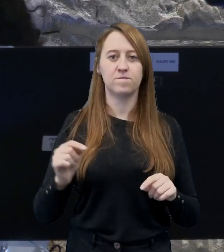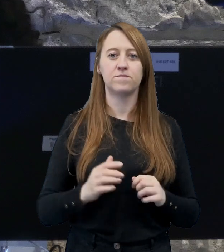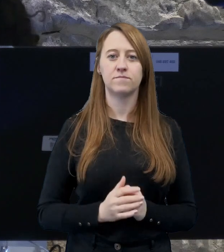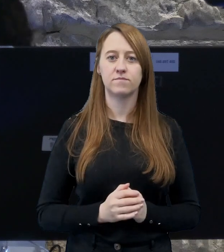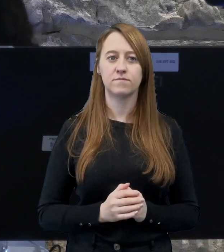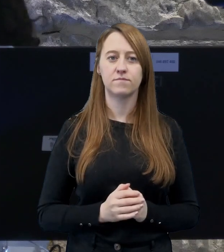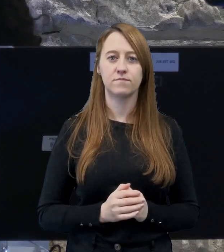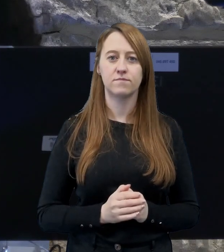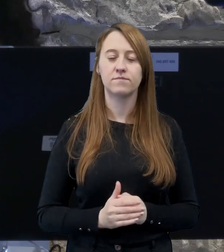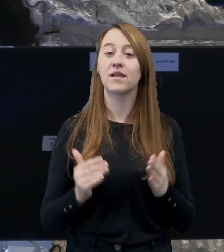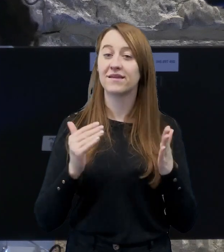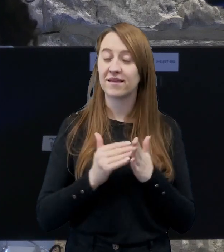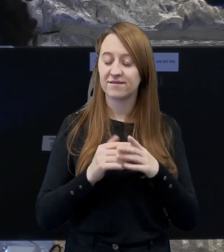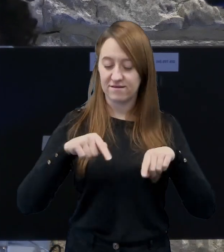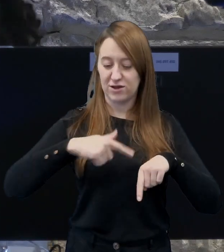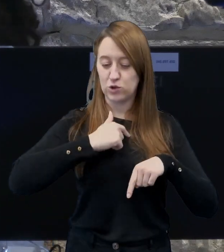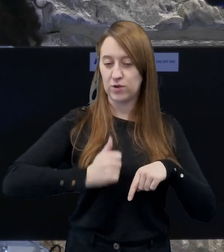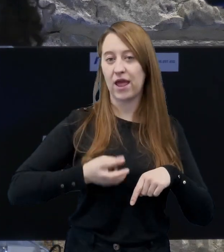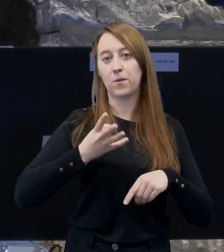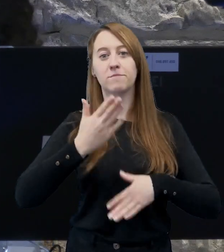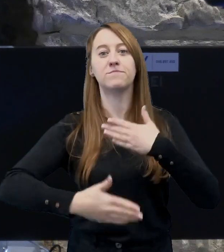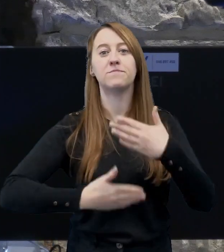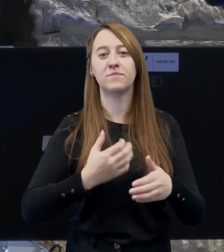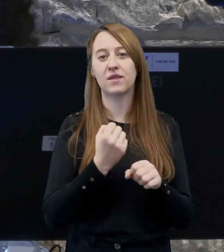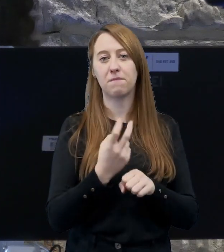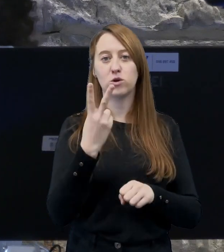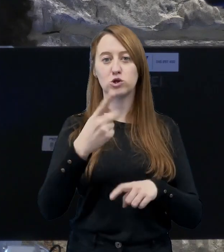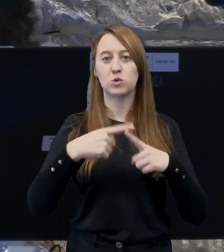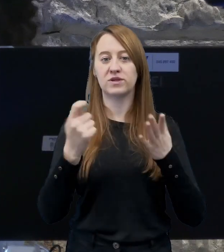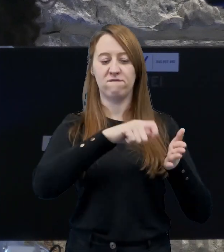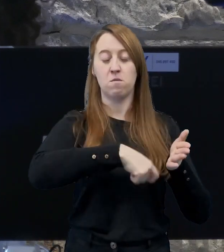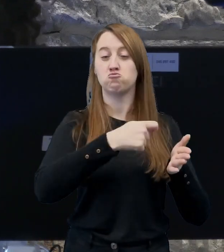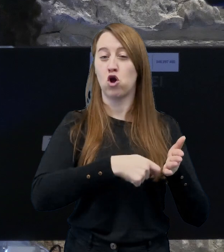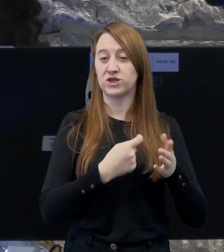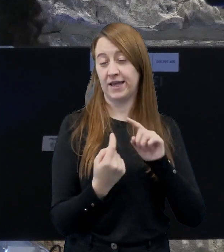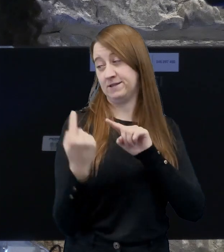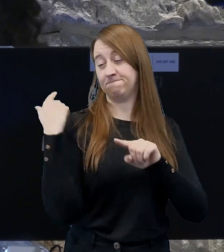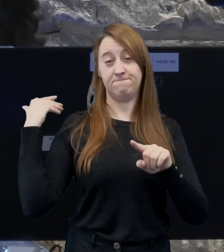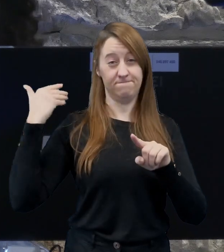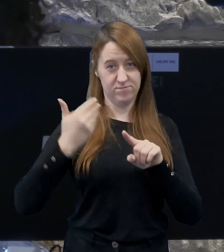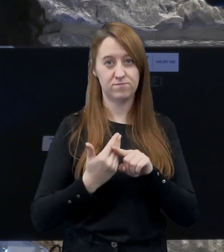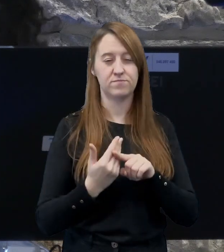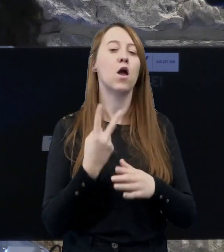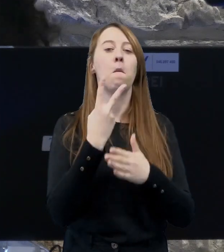Yeah. And I'm talking today about two projects which I worked on during this time, both sketch models by Foley.